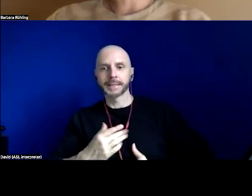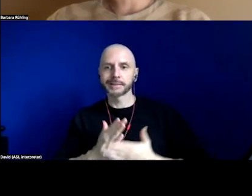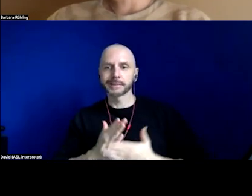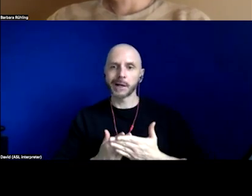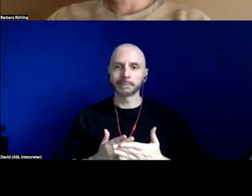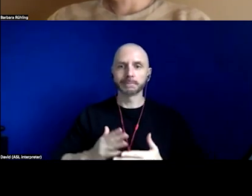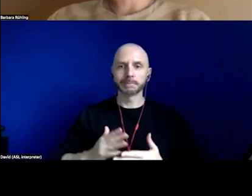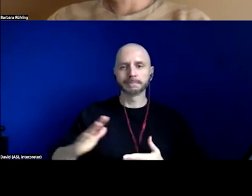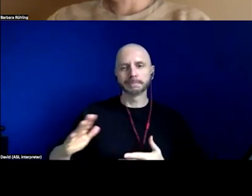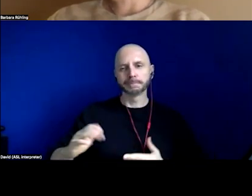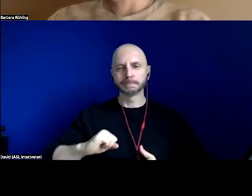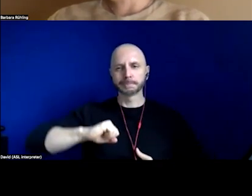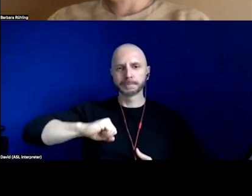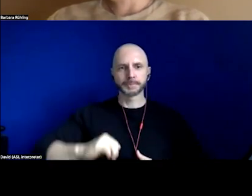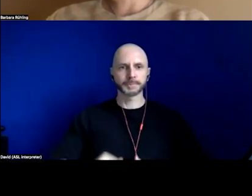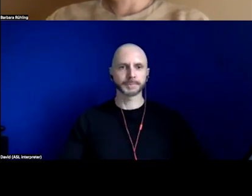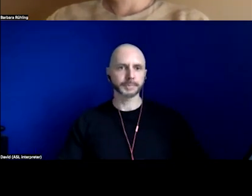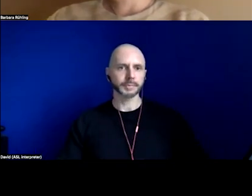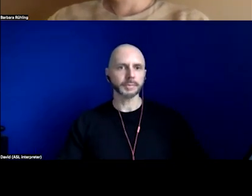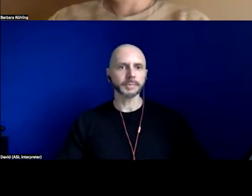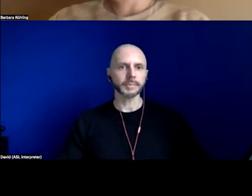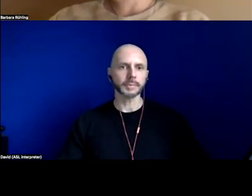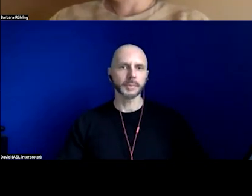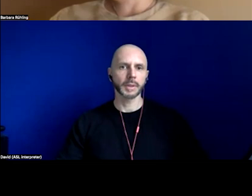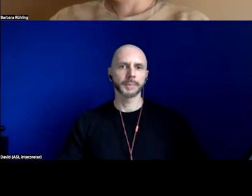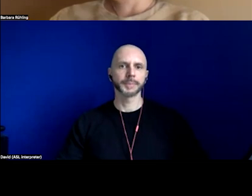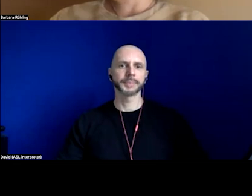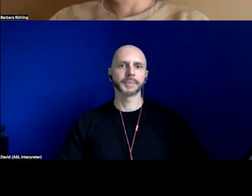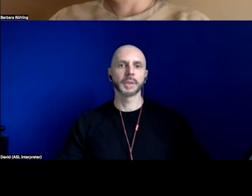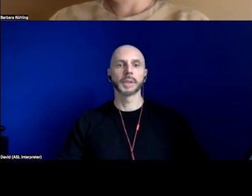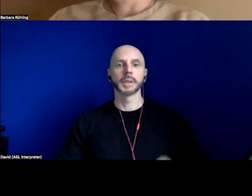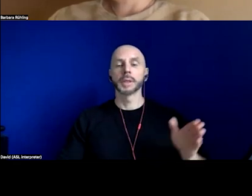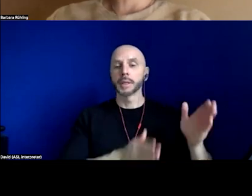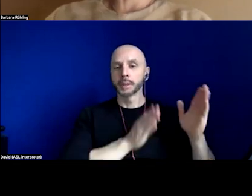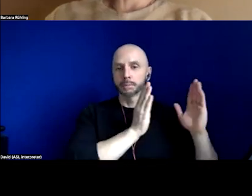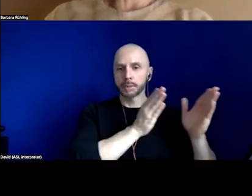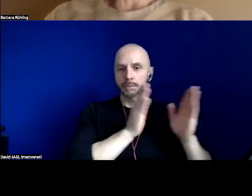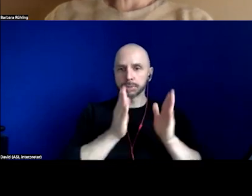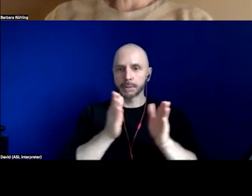trust, and the ethical and transparency use, these are some of the lessons that we learnt.